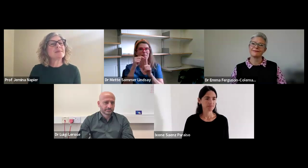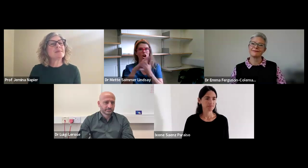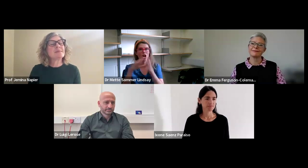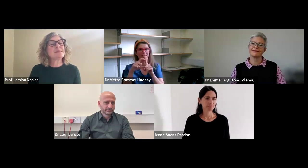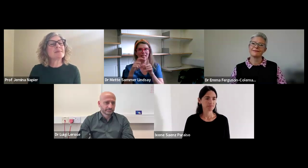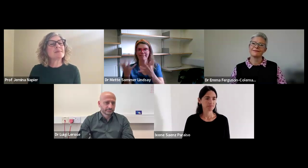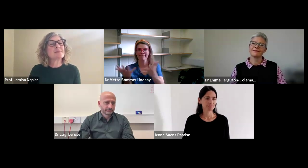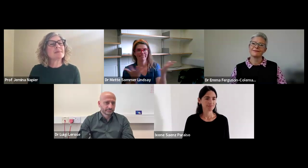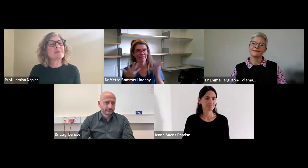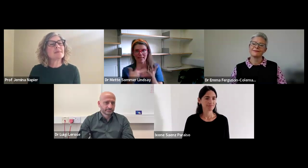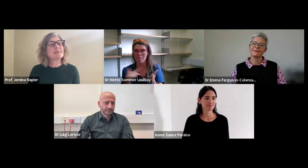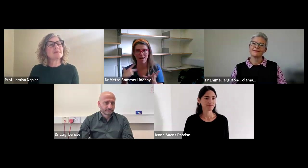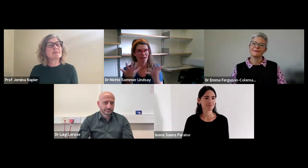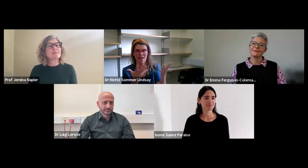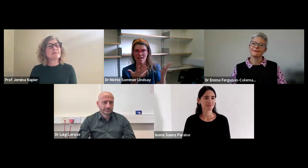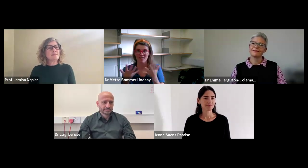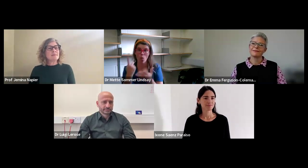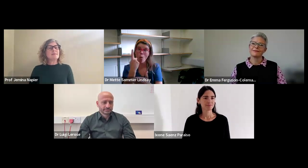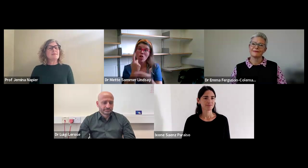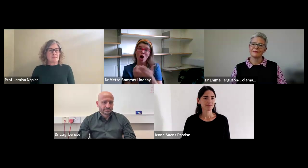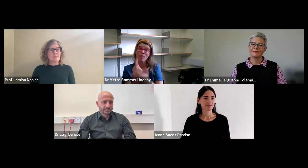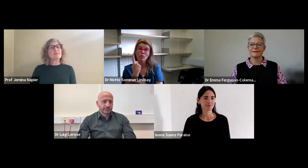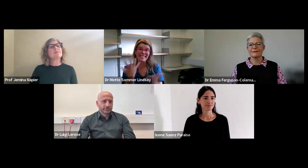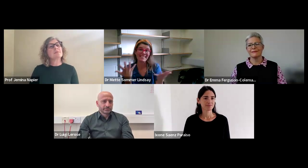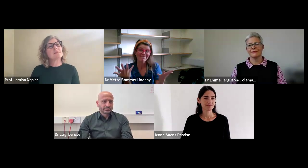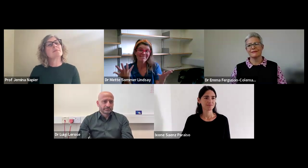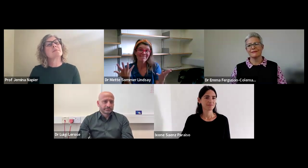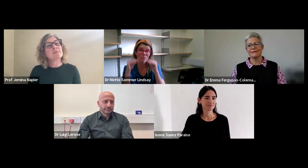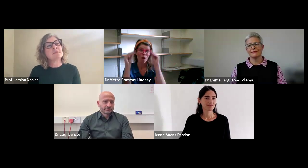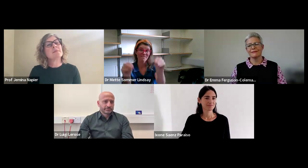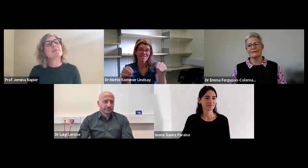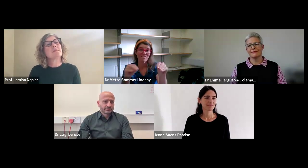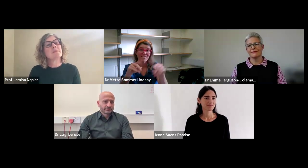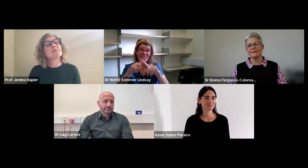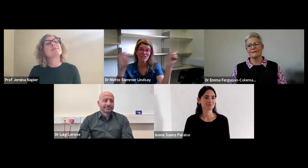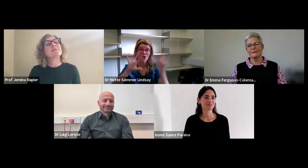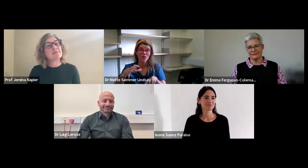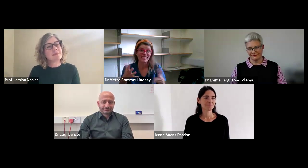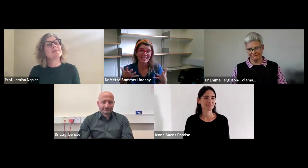Mette: Well I think with my PhD I give the example of there not being any opportunities in Denmark so